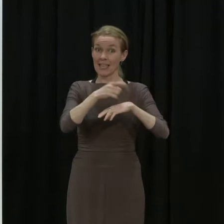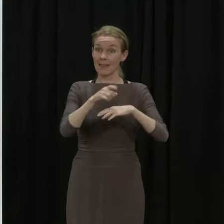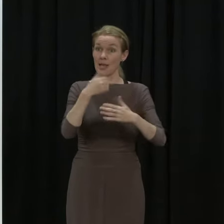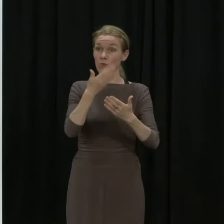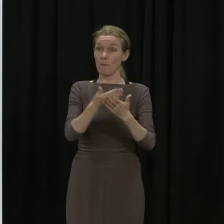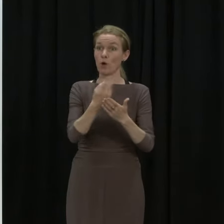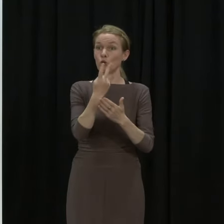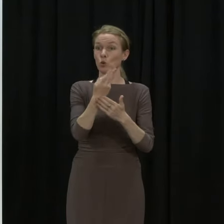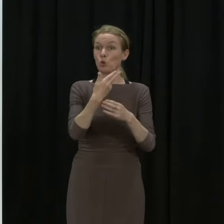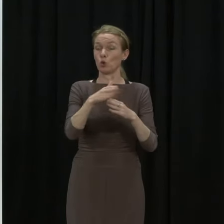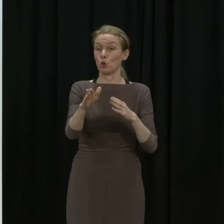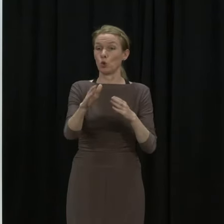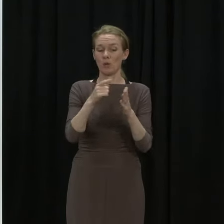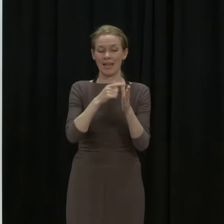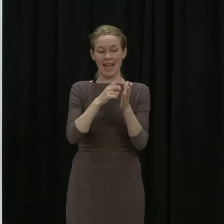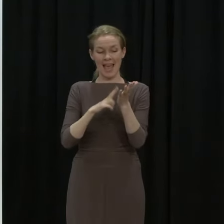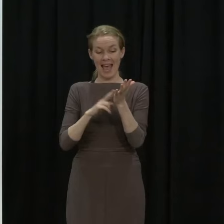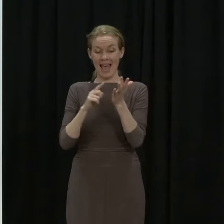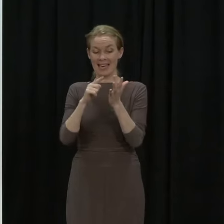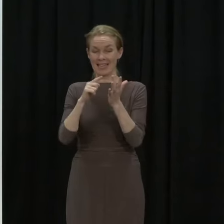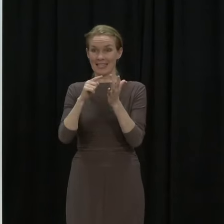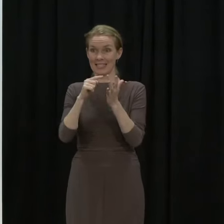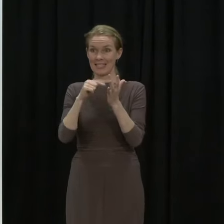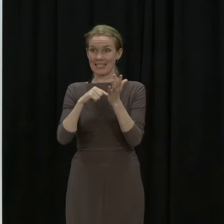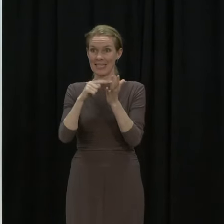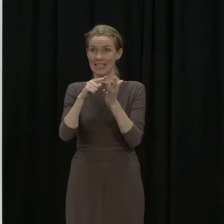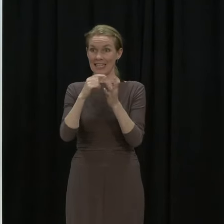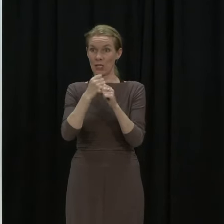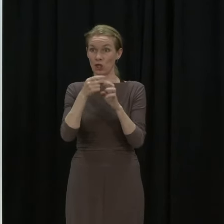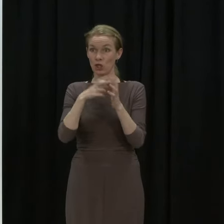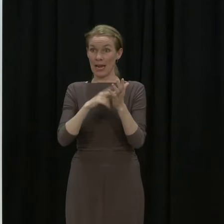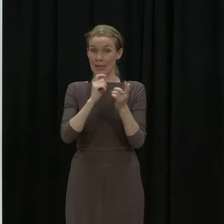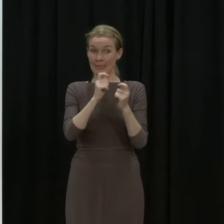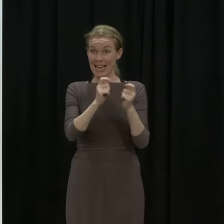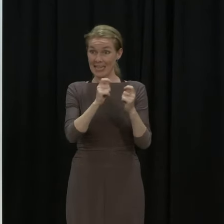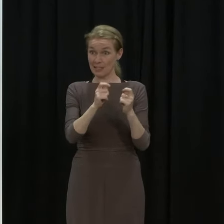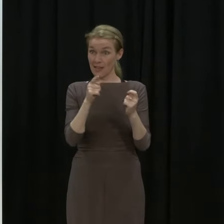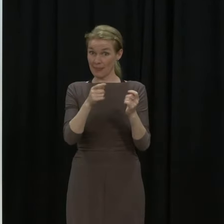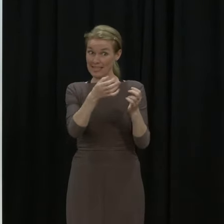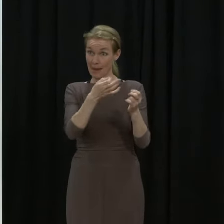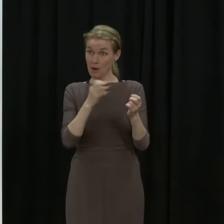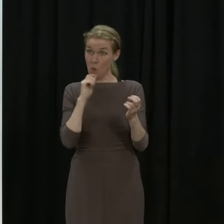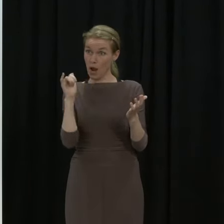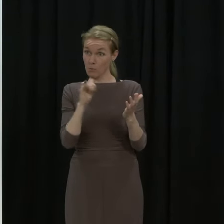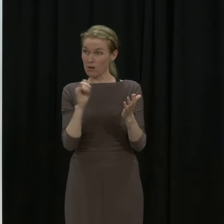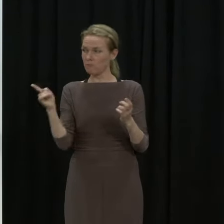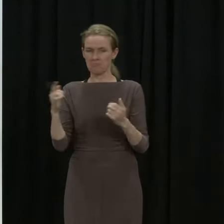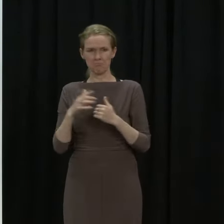health say two types of rapid antigen tests might be approve. Can you please request that question. We understand that the drug